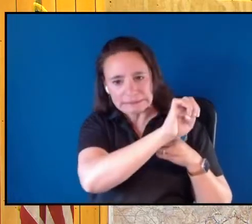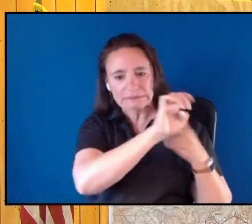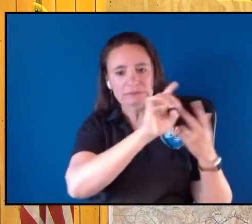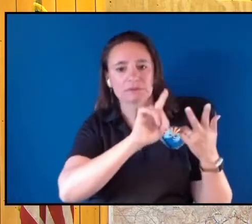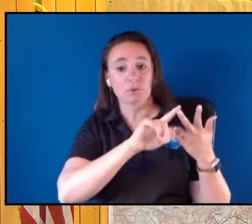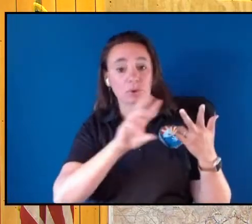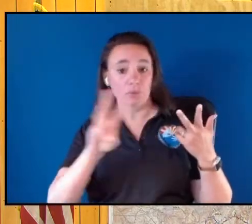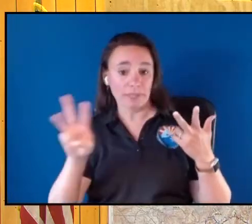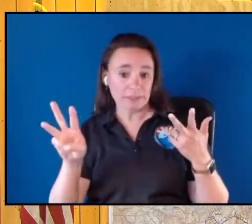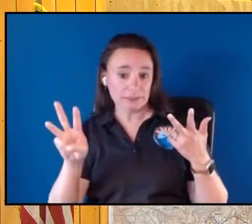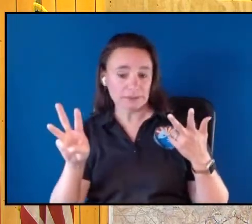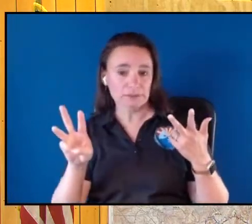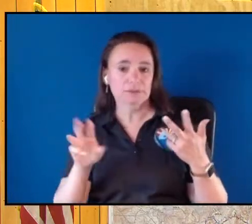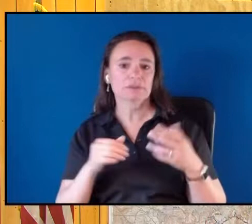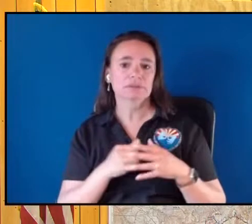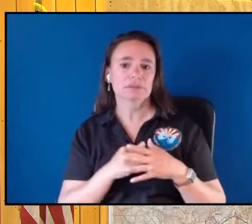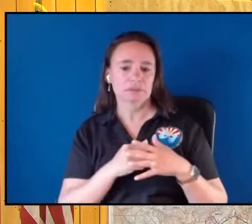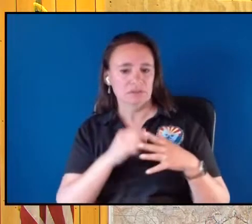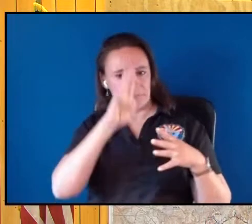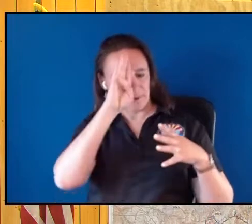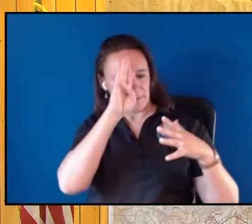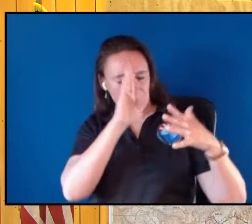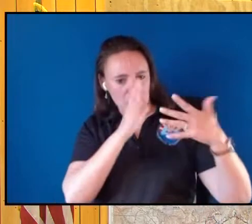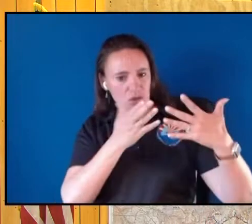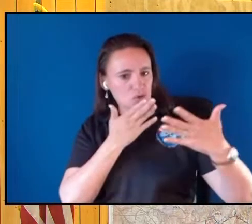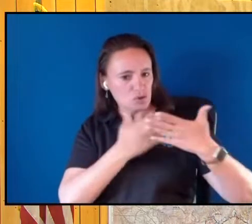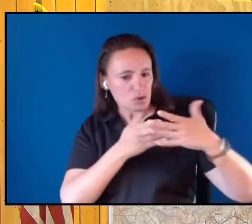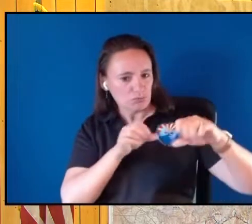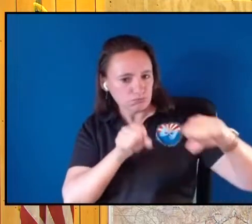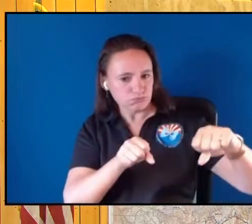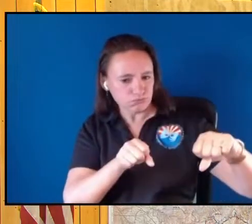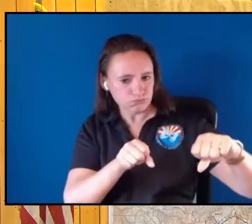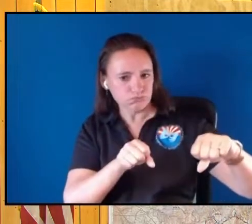job with that. Really, as I mentioned earlier,